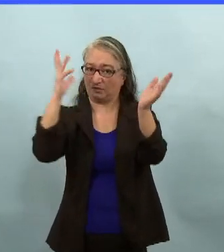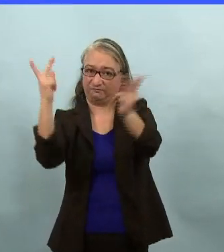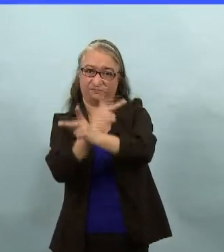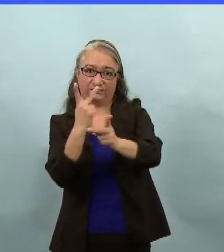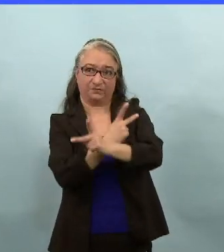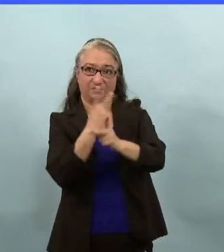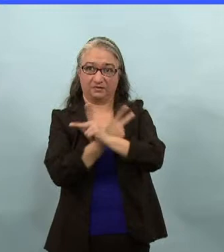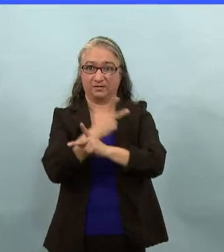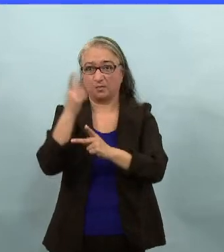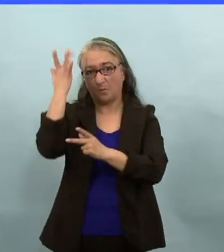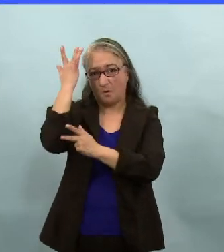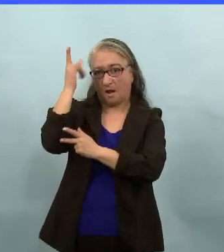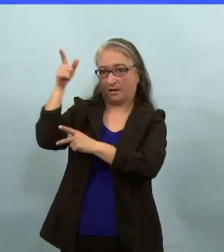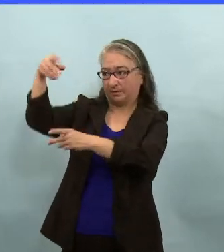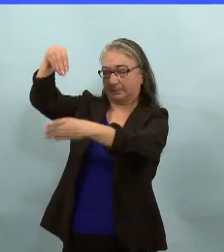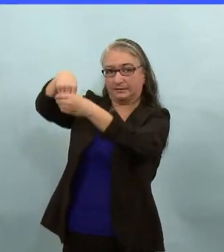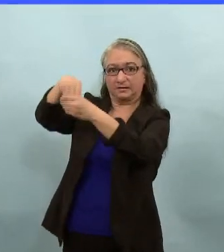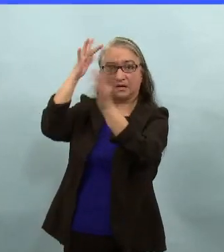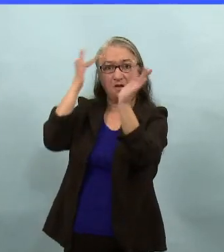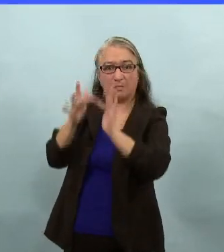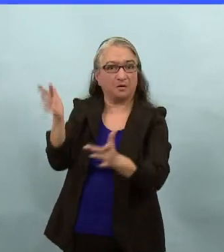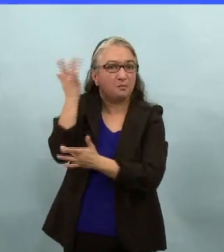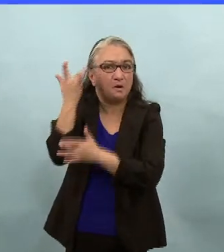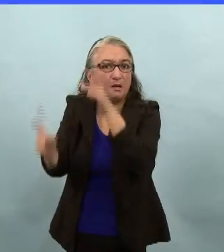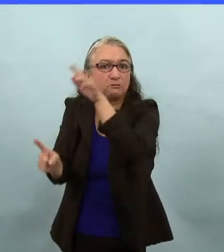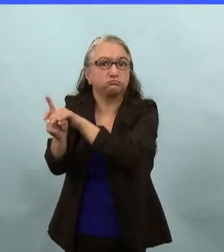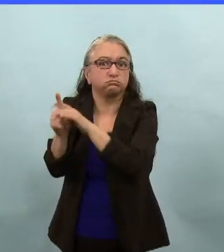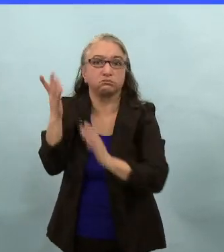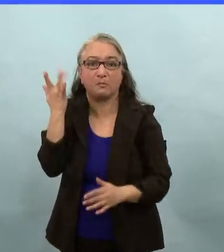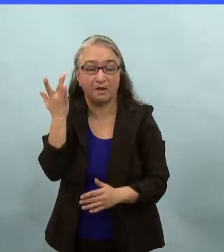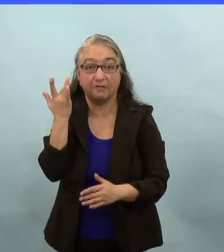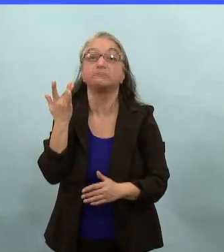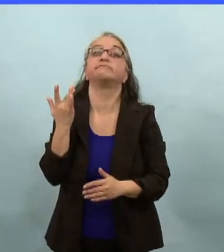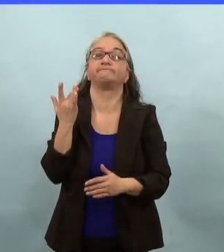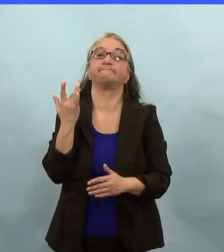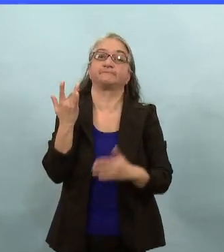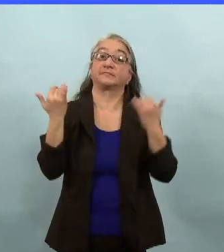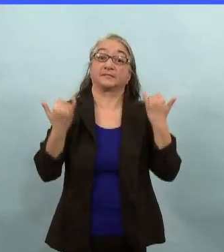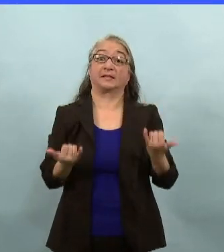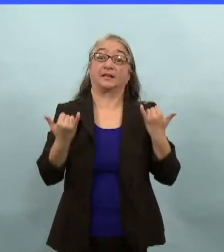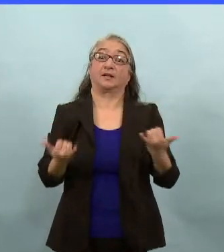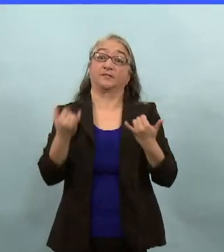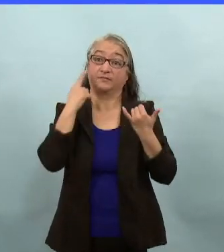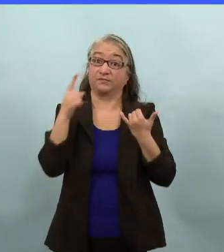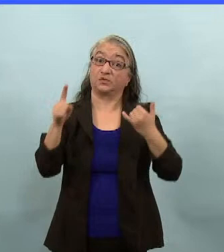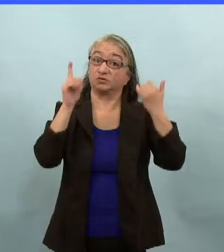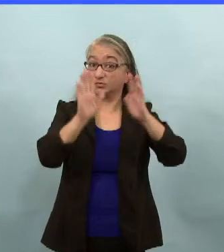time about 33 percent of the emissions from one facility and on the pediatric side uh kova 19 was